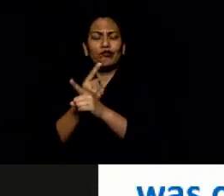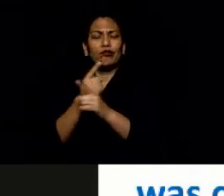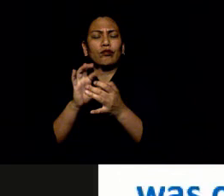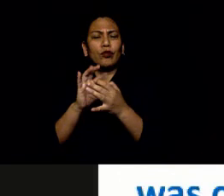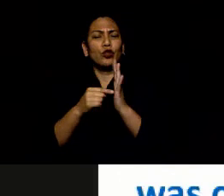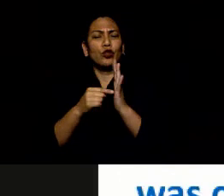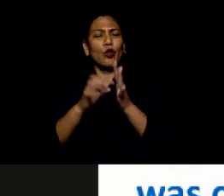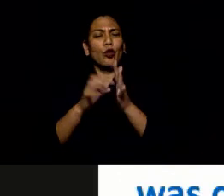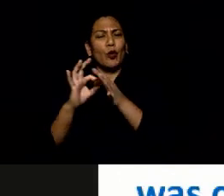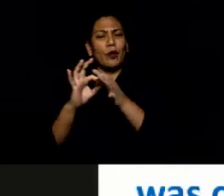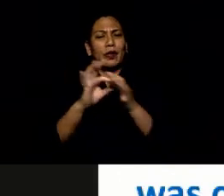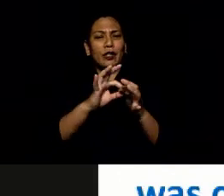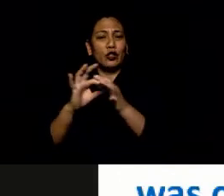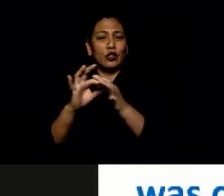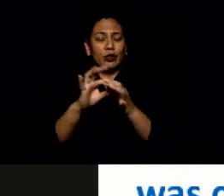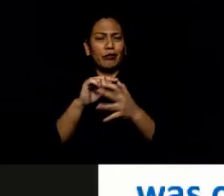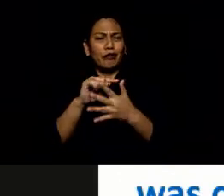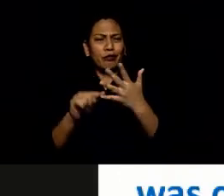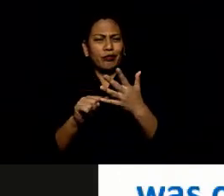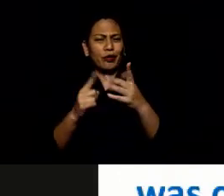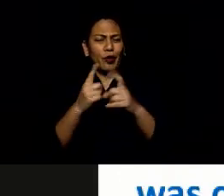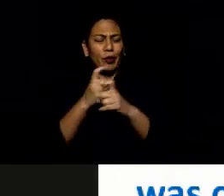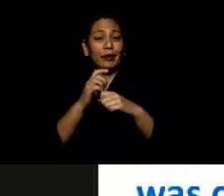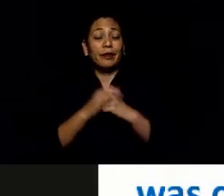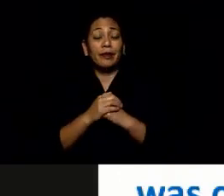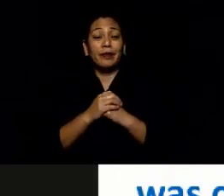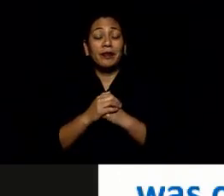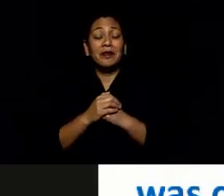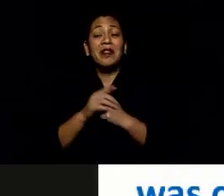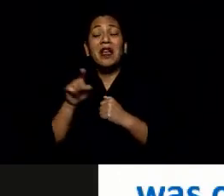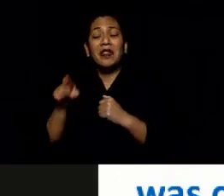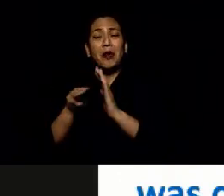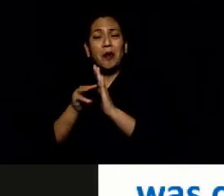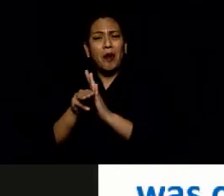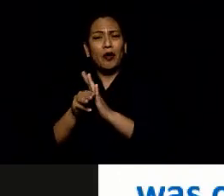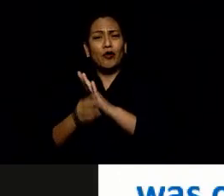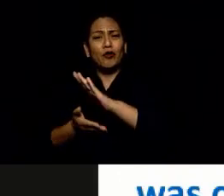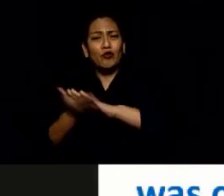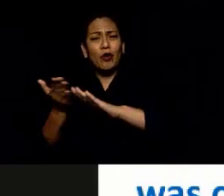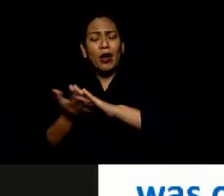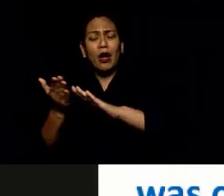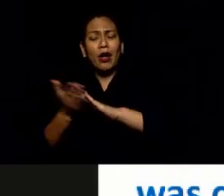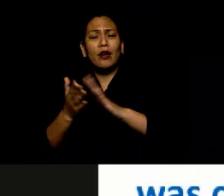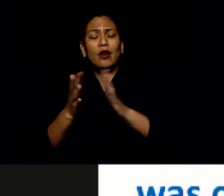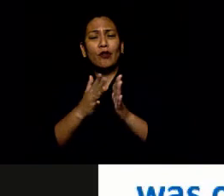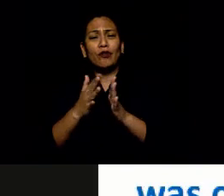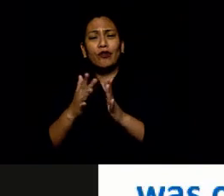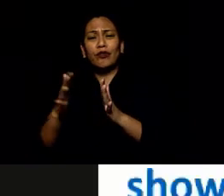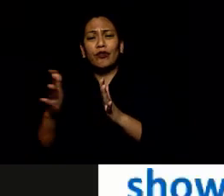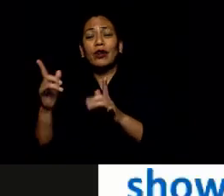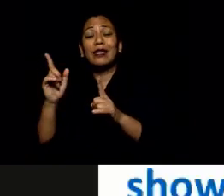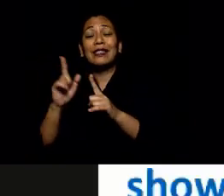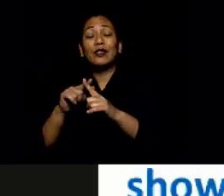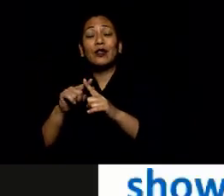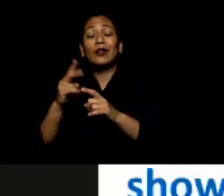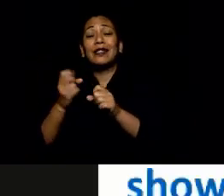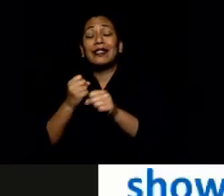in a, in a credible way. And then they ran their model forward to the year 2100.